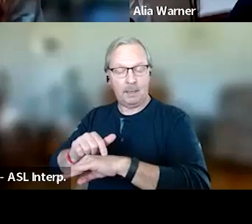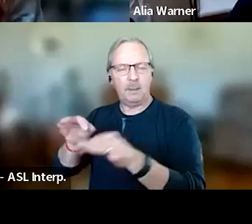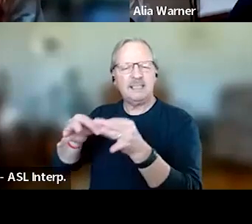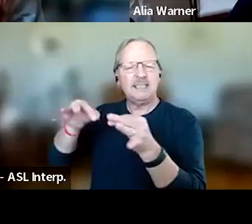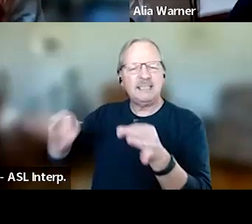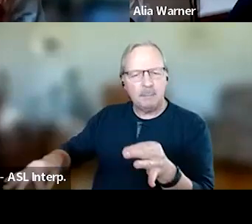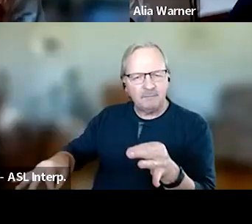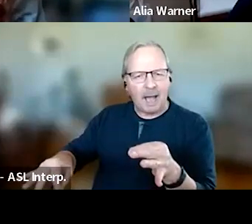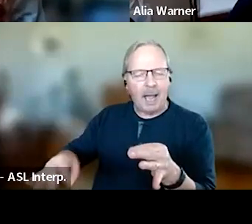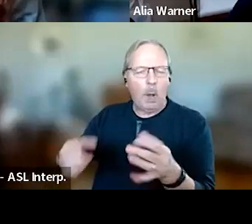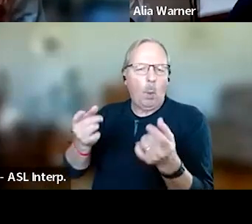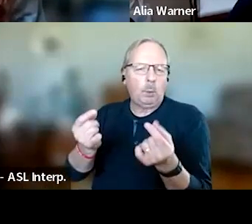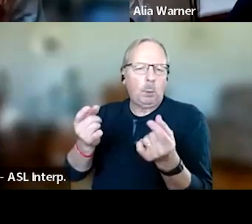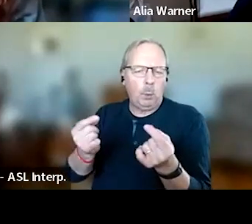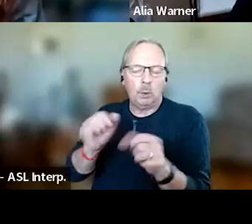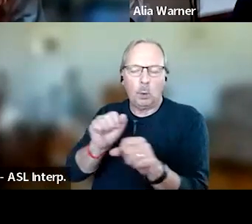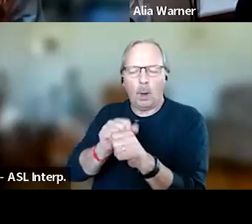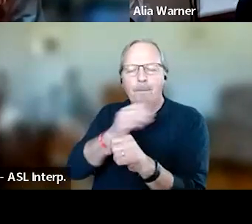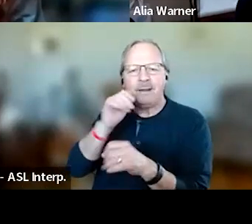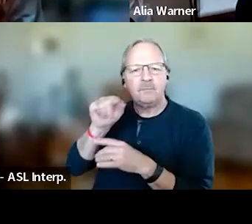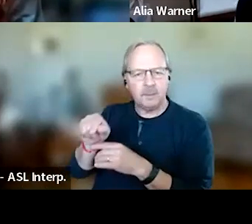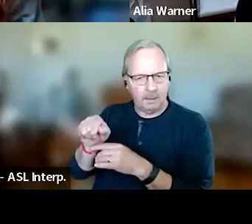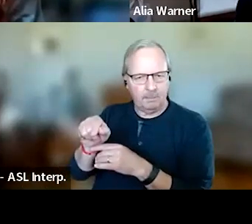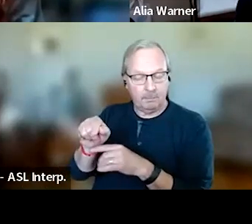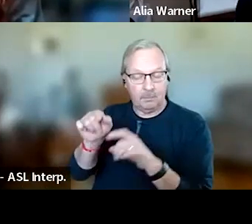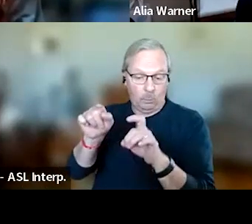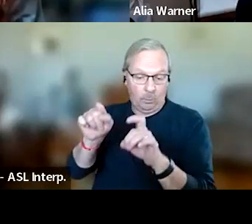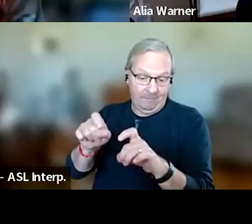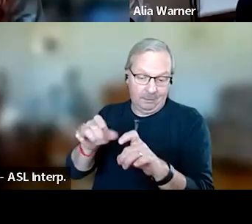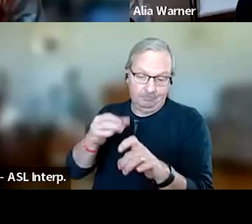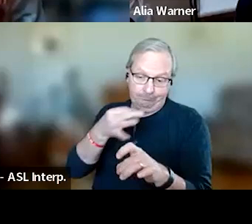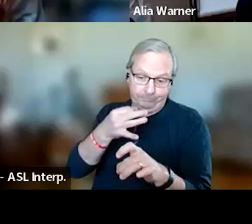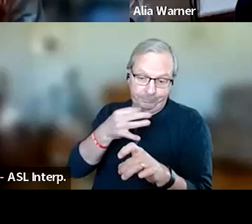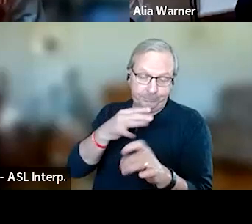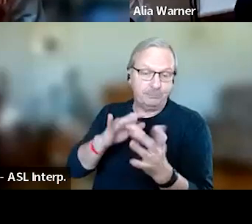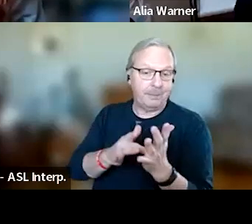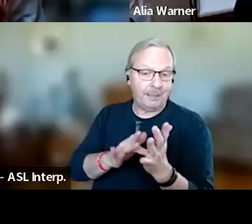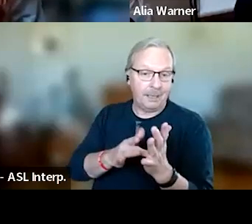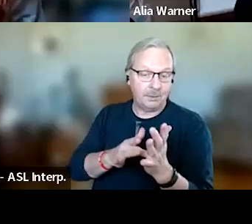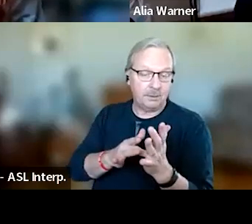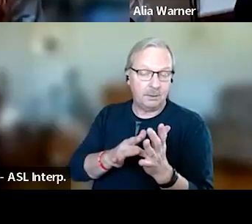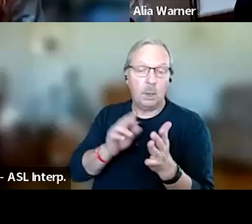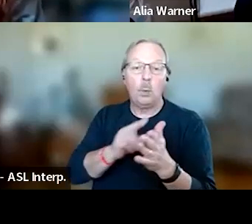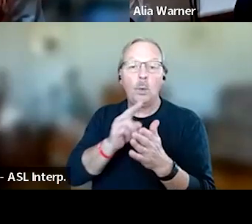so that it works better for the person who has to take medications? Sometimes we can even use like long acting formulas